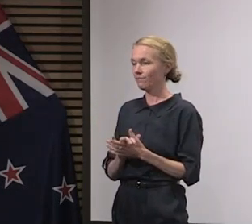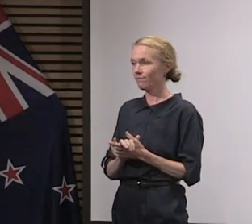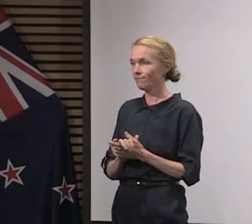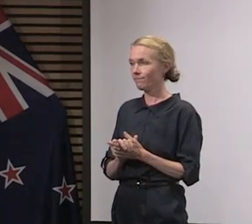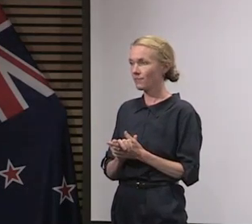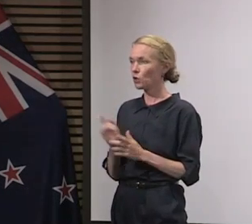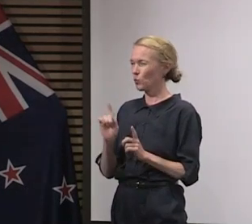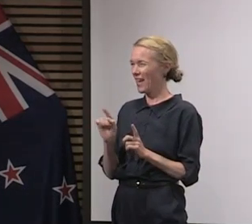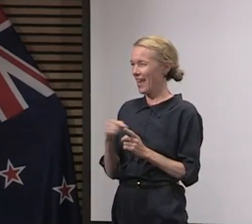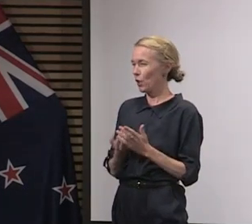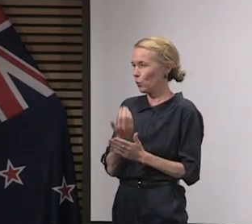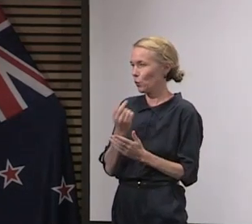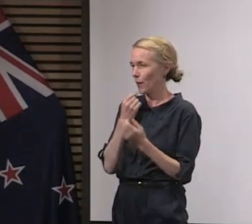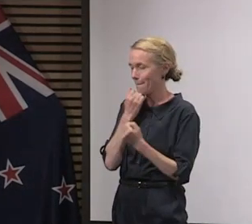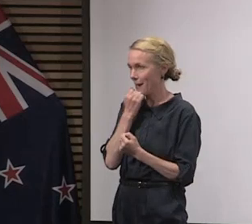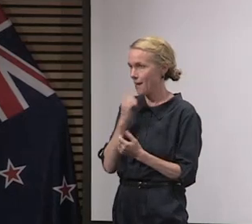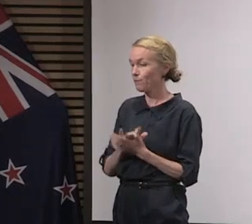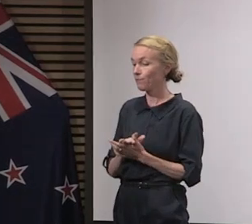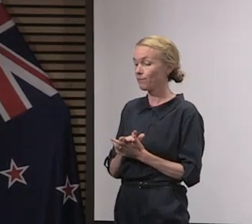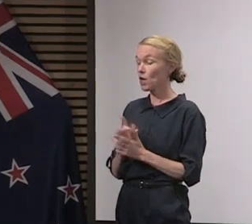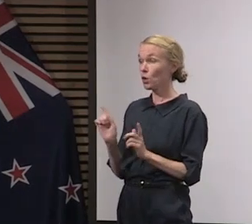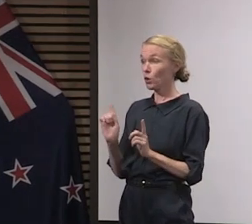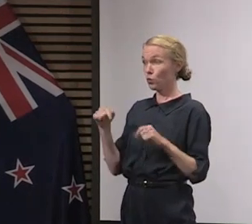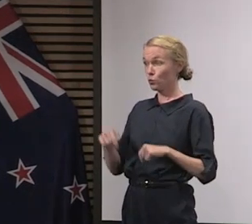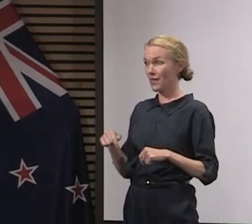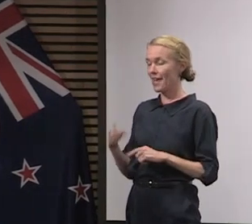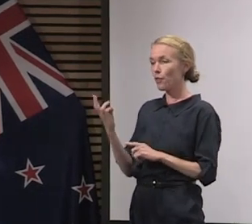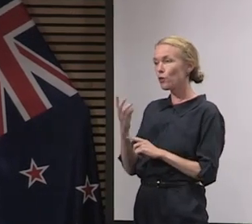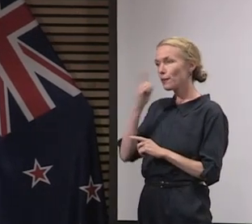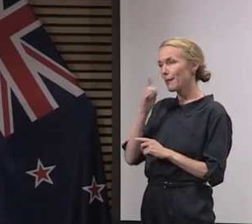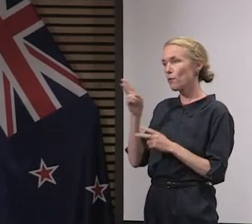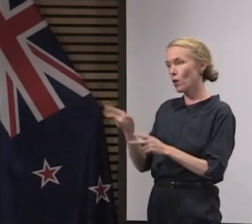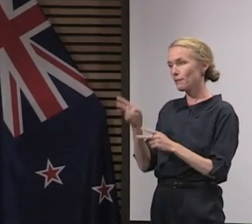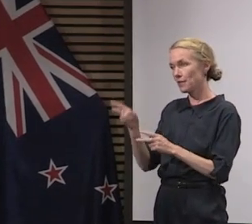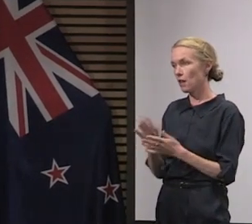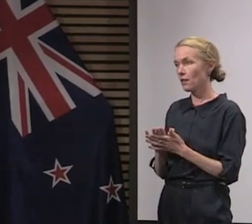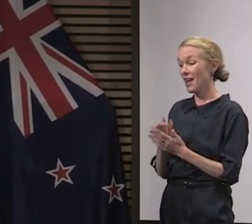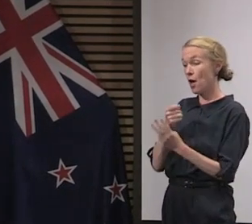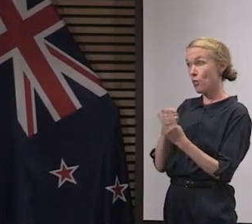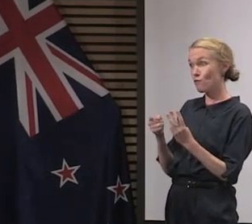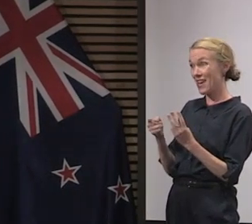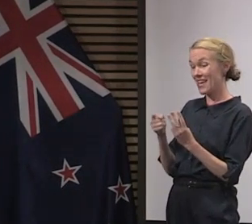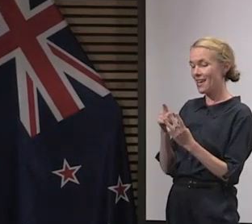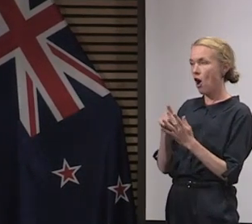increase of 67 in total from yesterday. Today we have 13